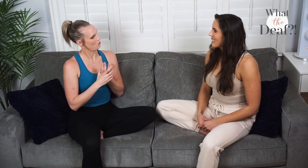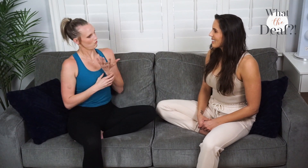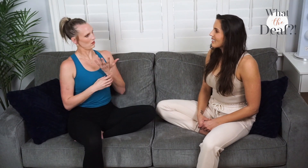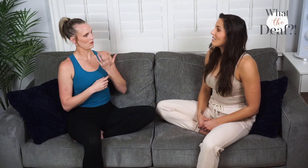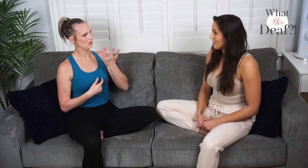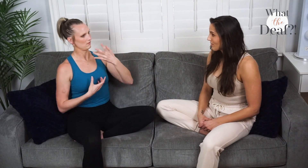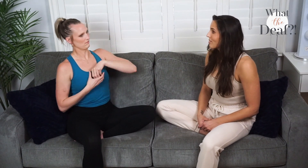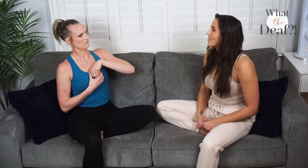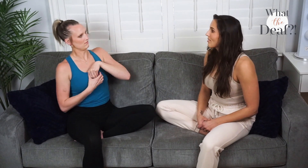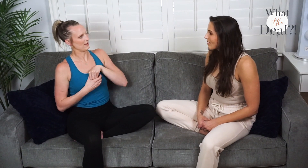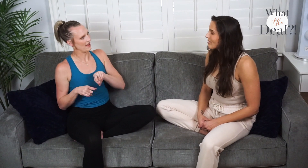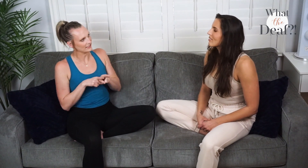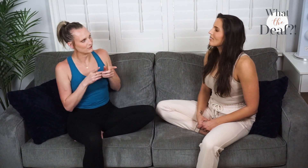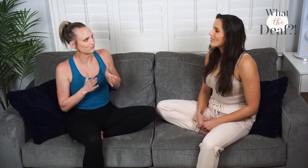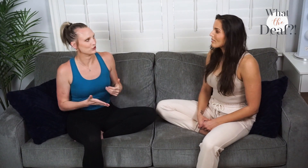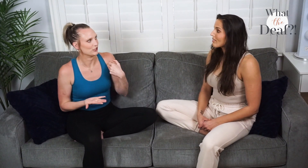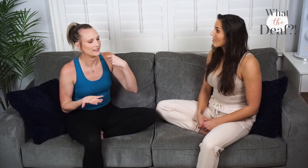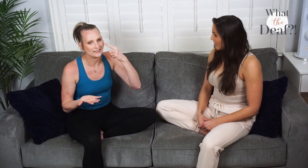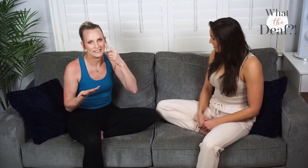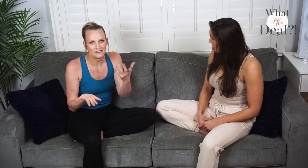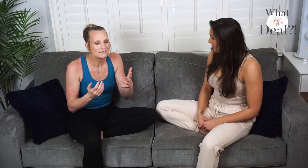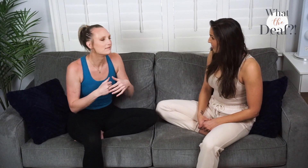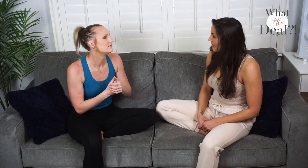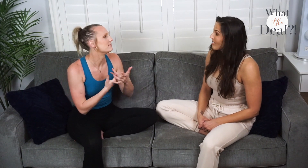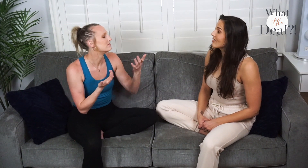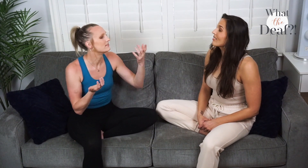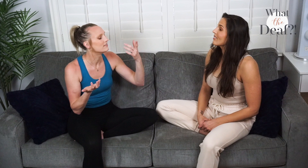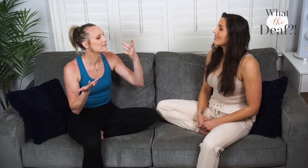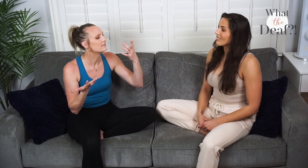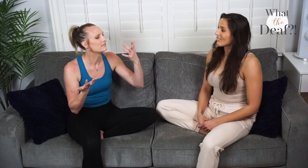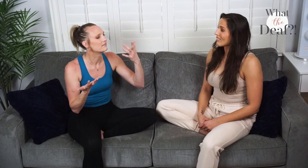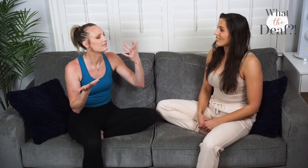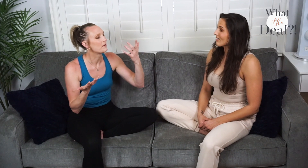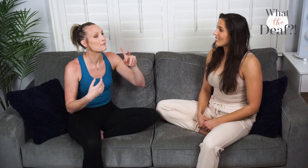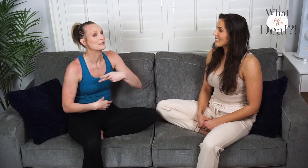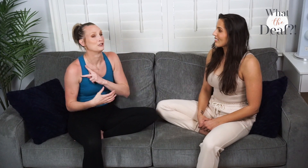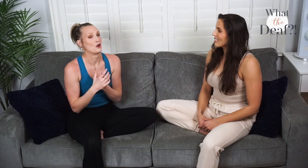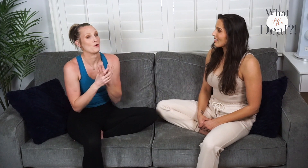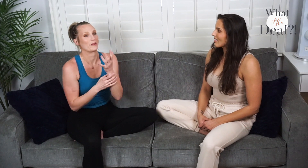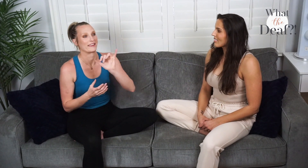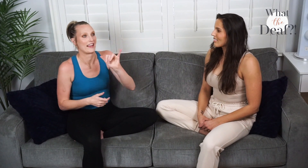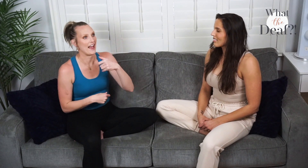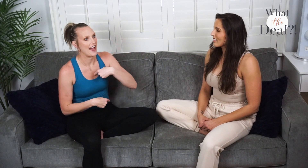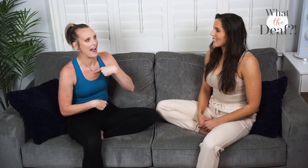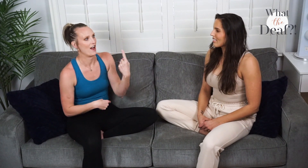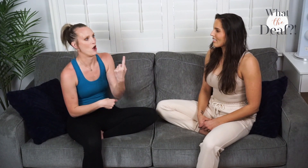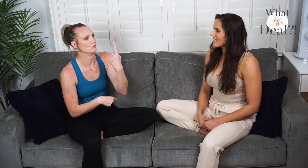And I’ve had a lot of personal growth within myself, I think. And personal growth, I mean,